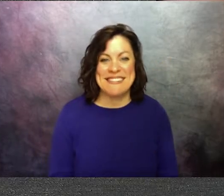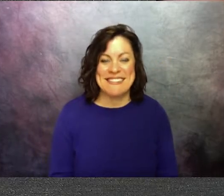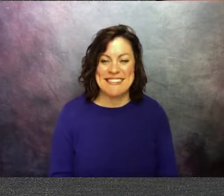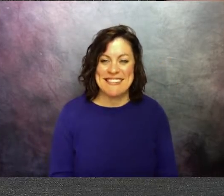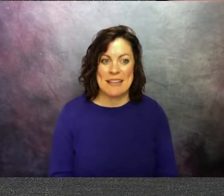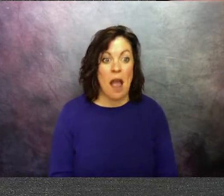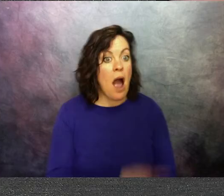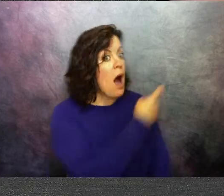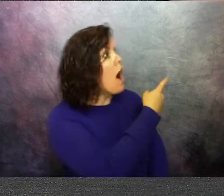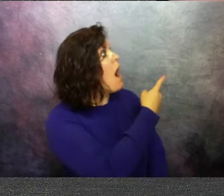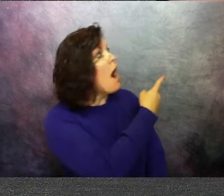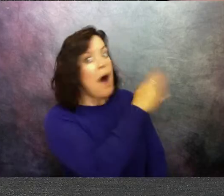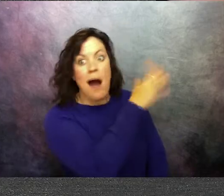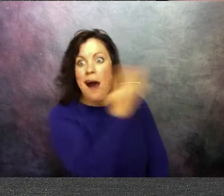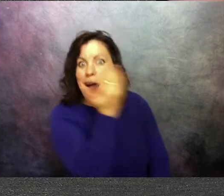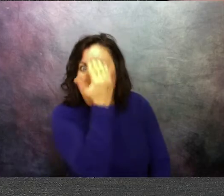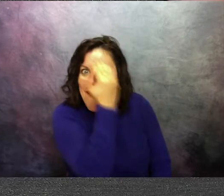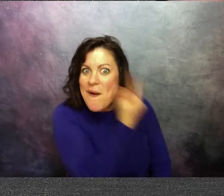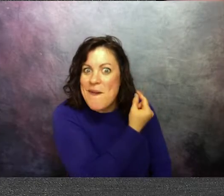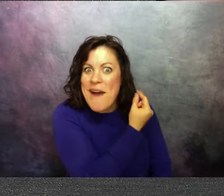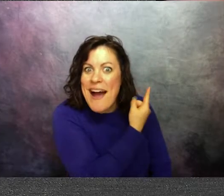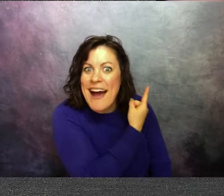Oh, do you know what this is?